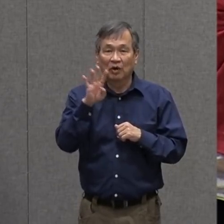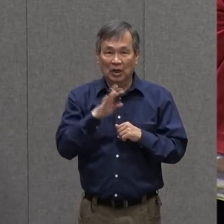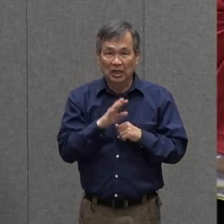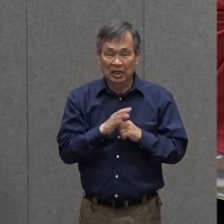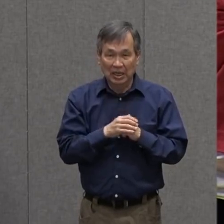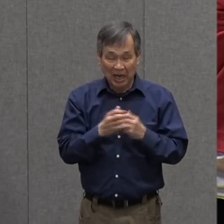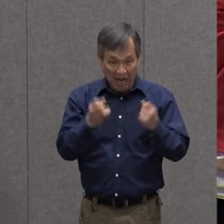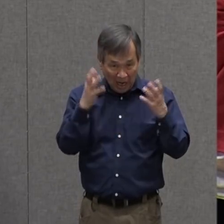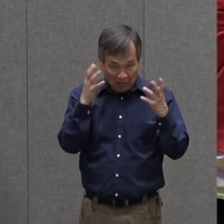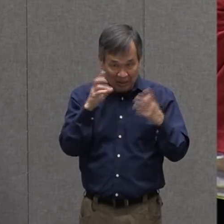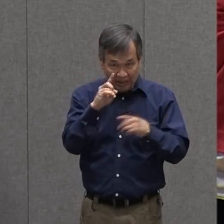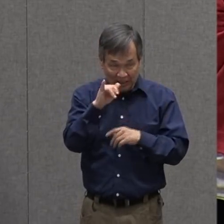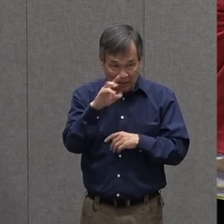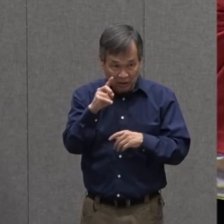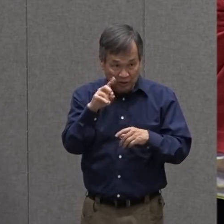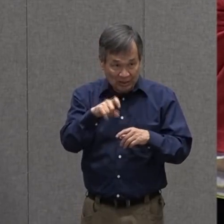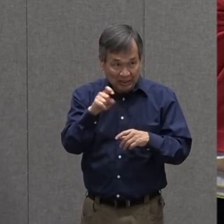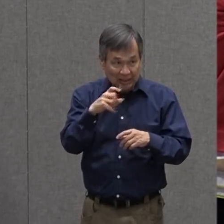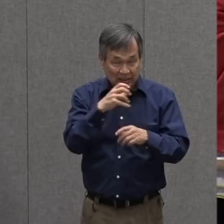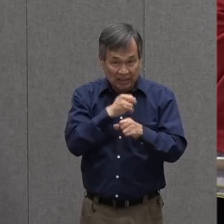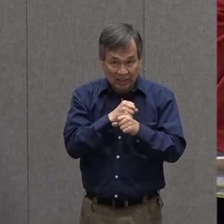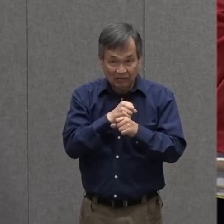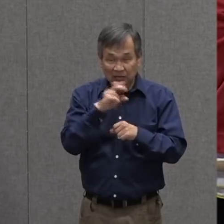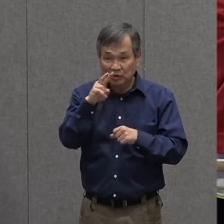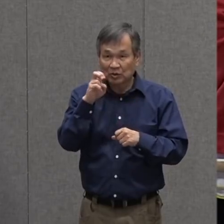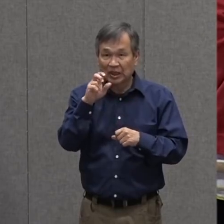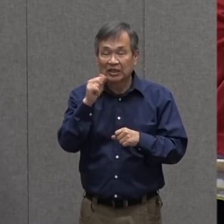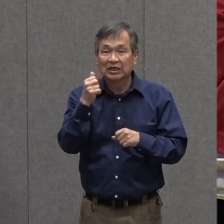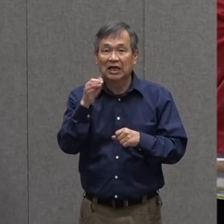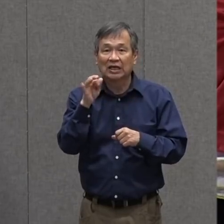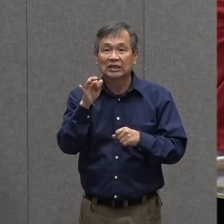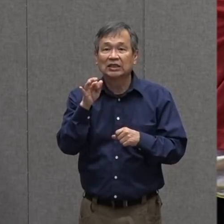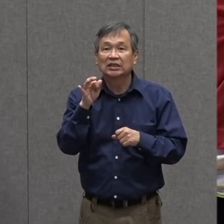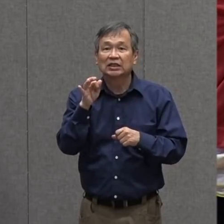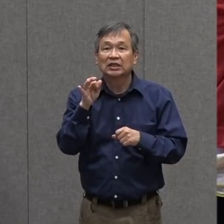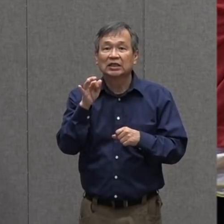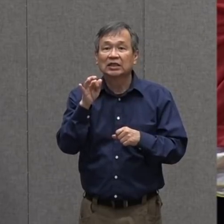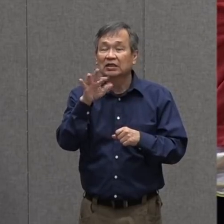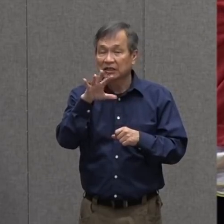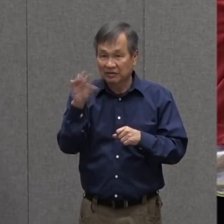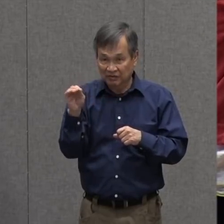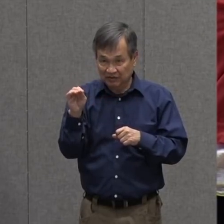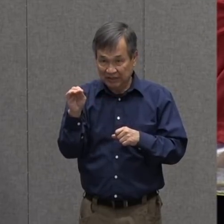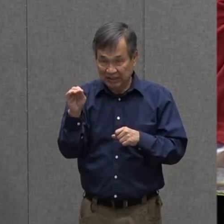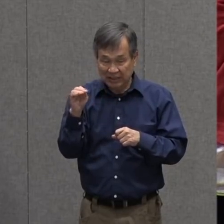How many did we need to get from 219 to 300? We needed 50 plus 30 that's 81,